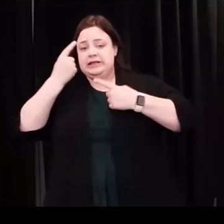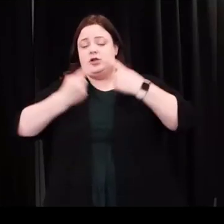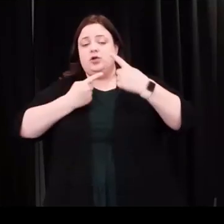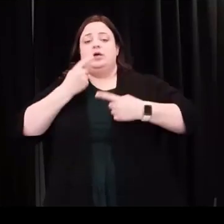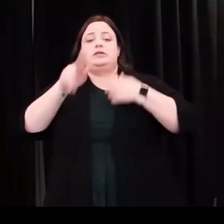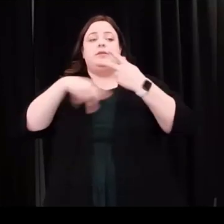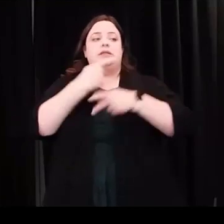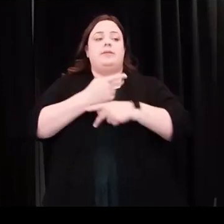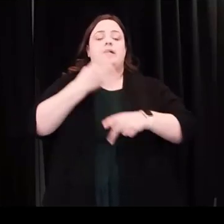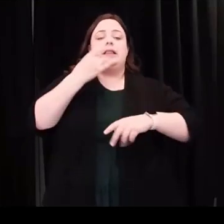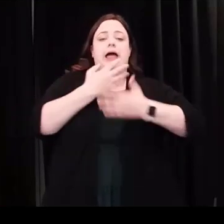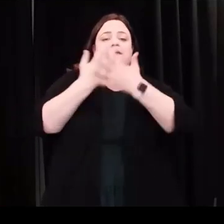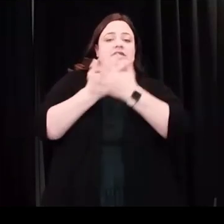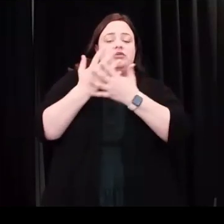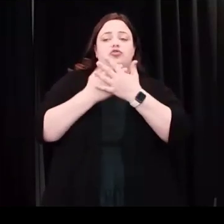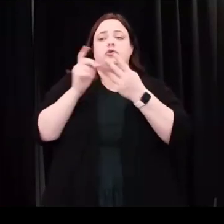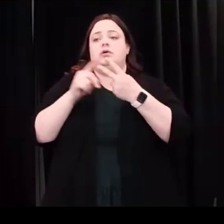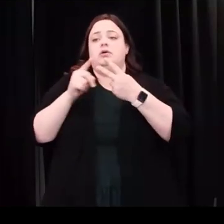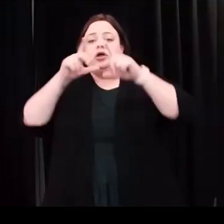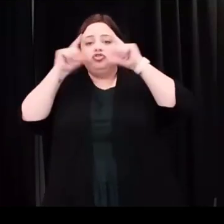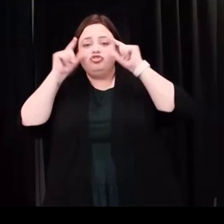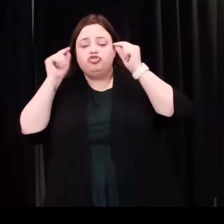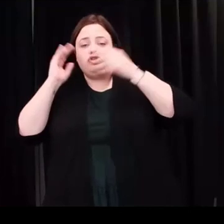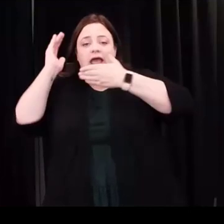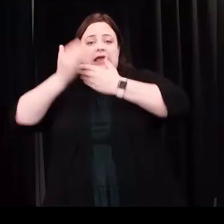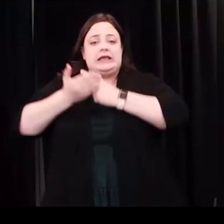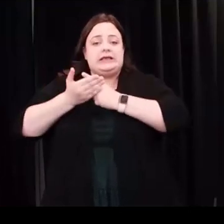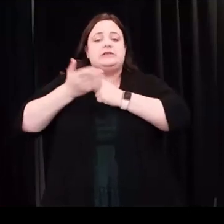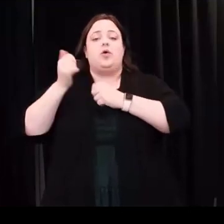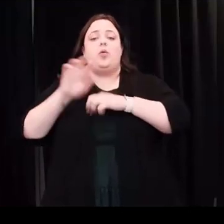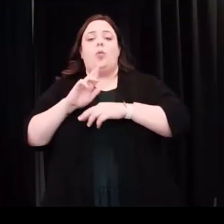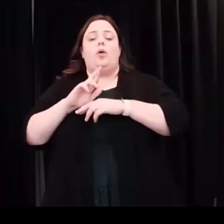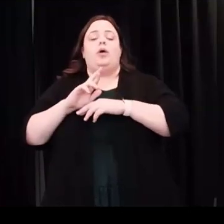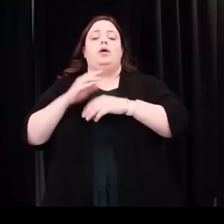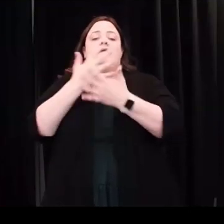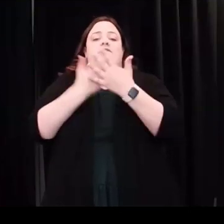kind of light filtering, whether it's shades or some kind of filter on this on this computer.